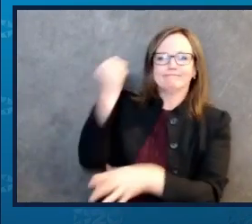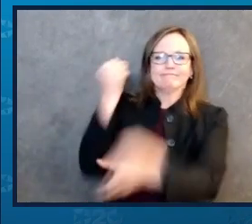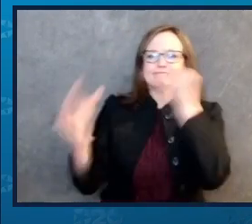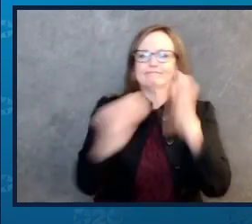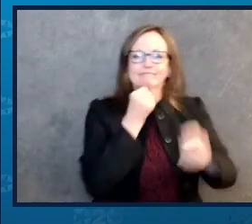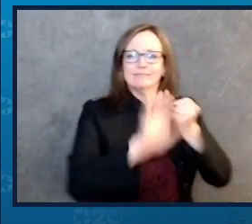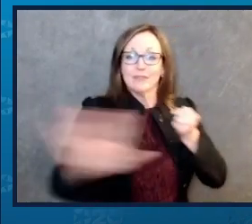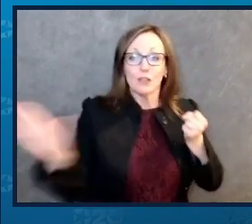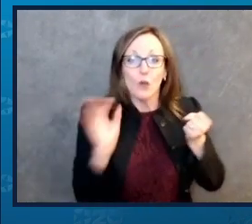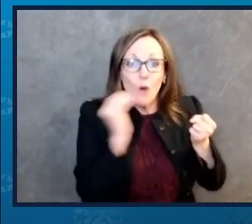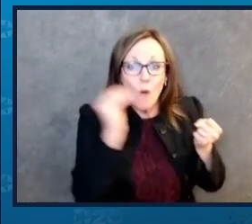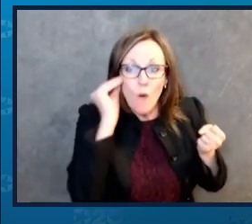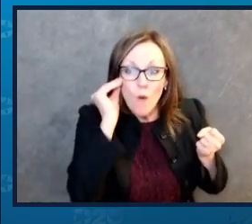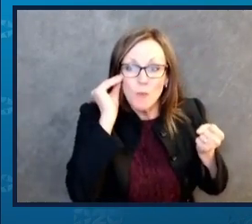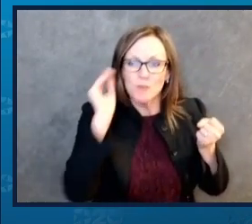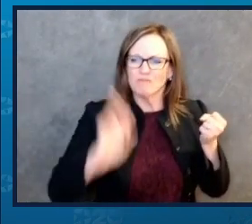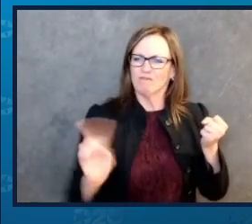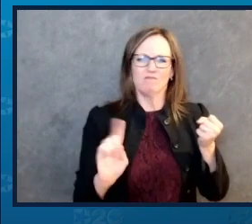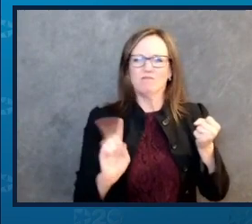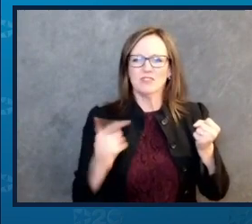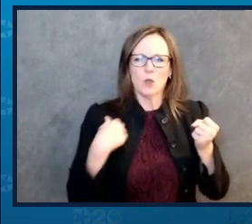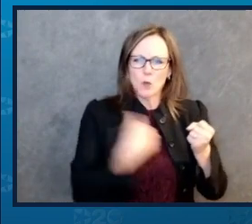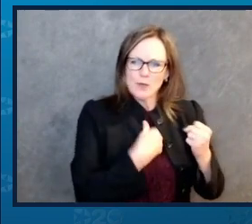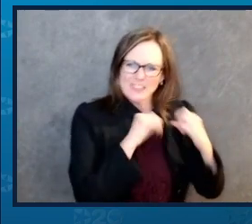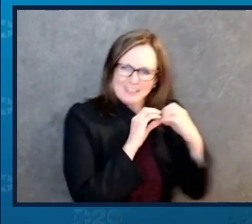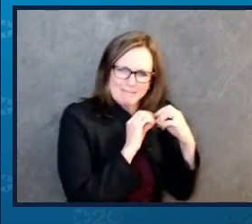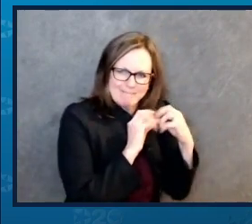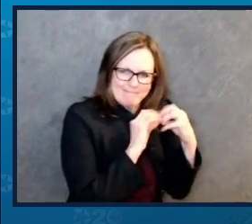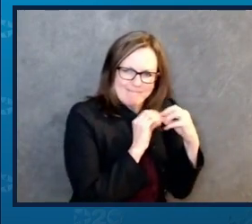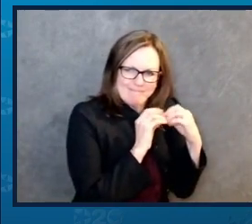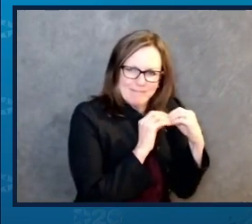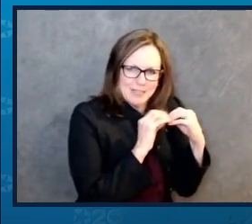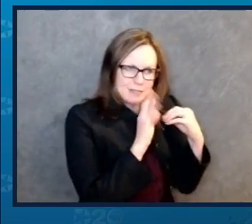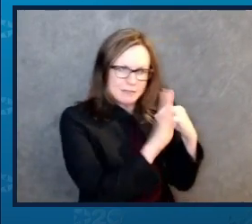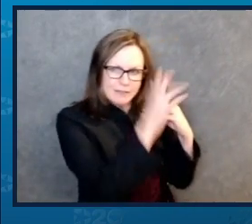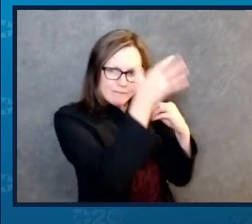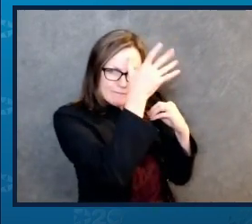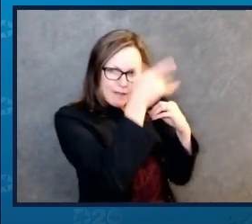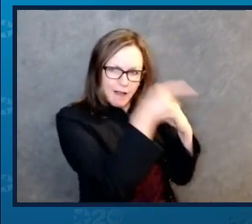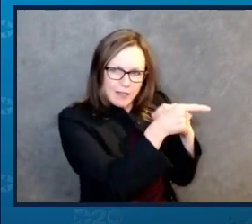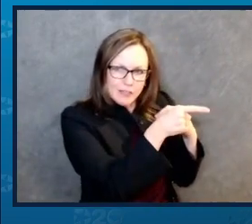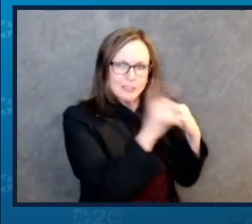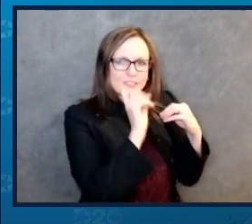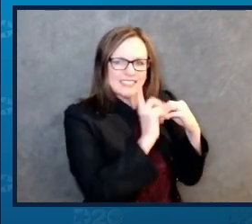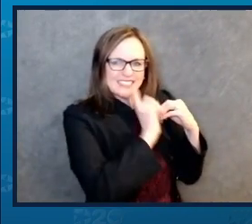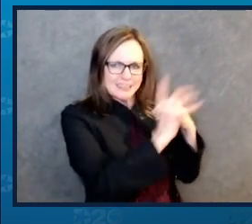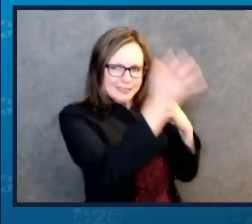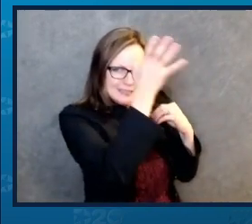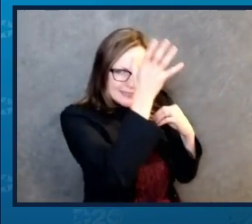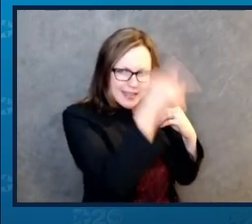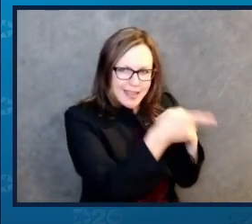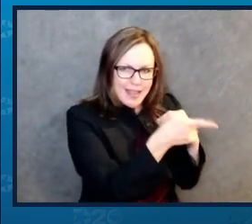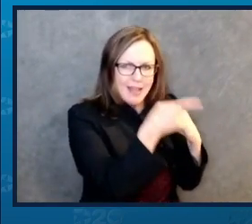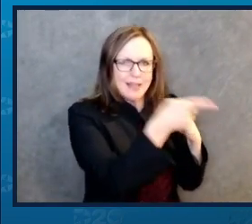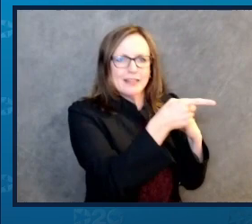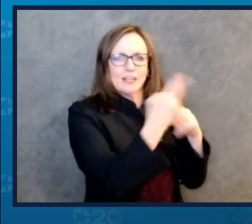SPEND FOUR HOURS EVERYDAY RIDING THE TRAIN BACK AND FORTH FROM